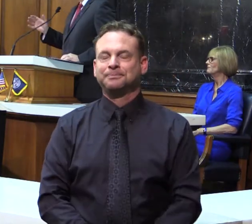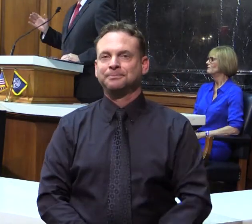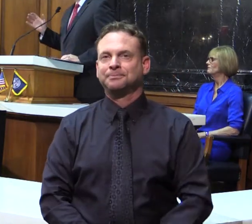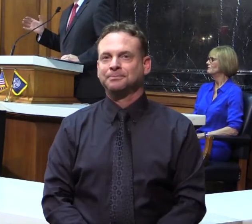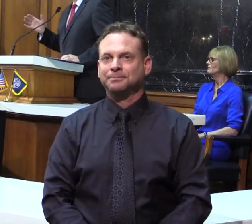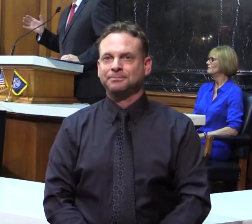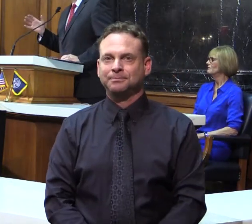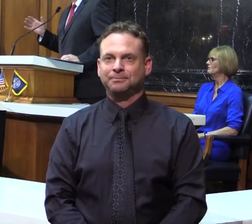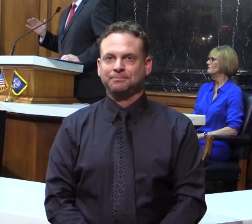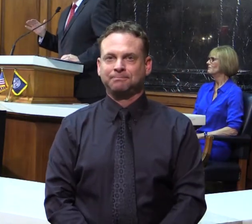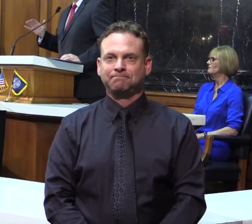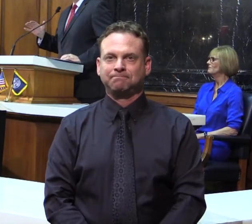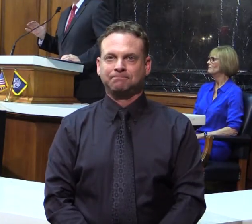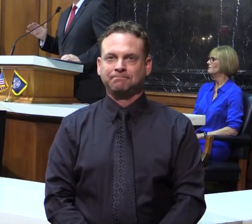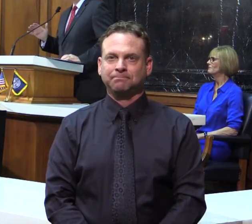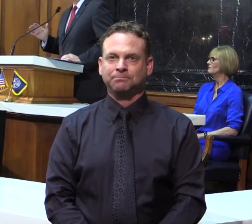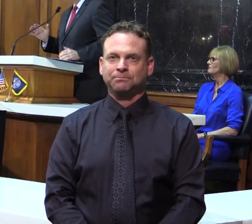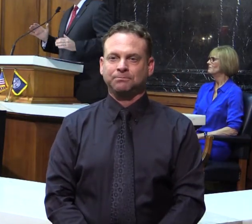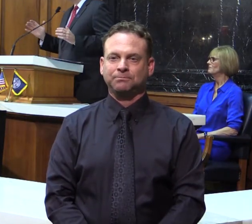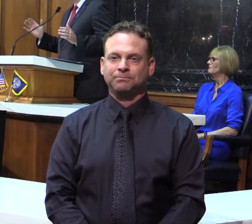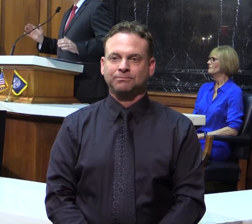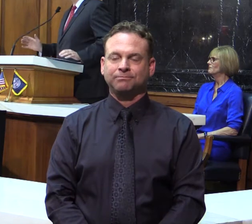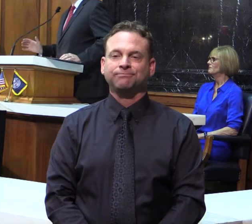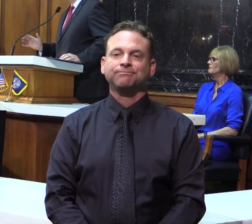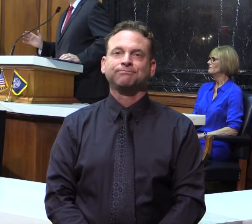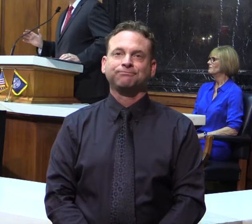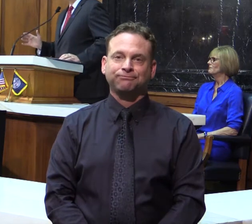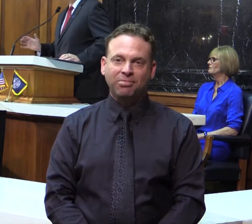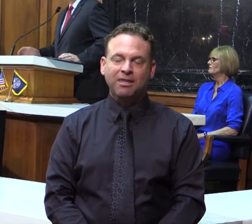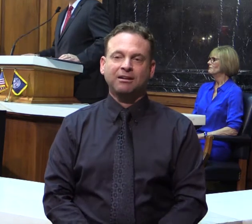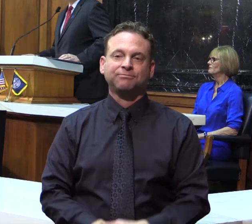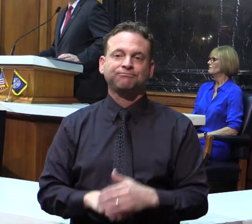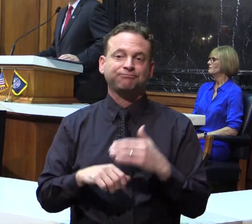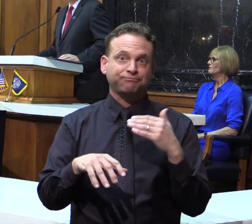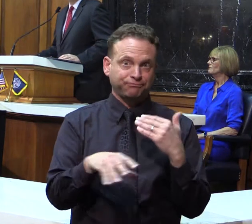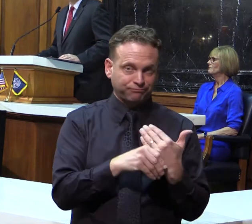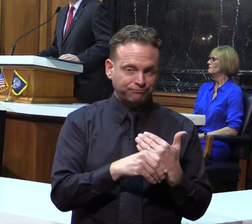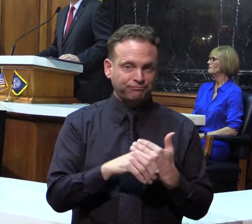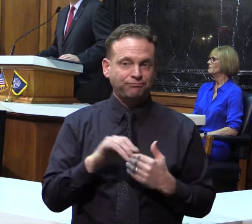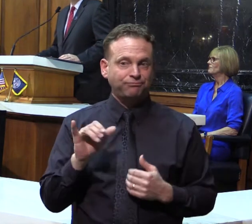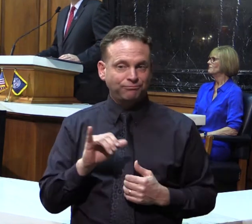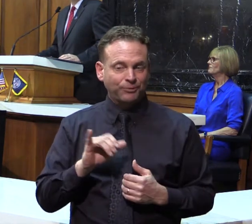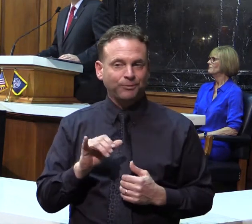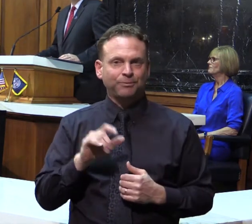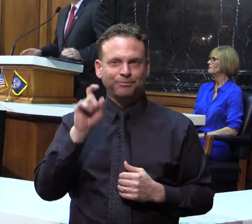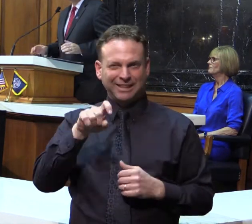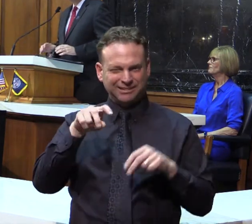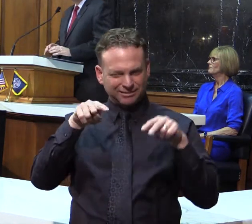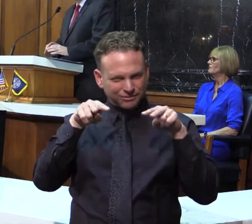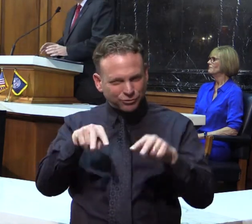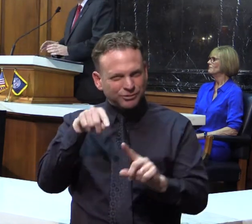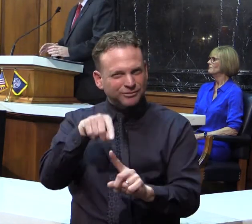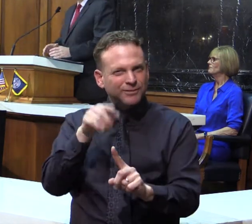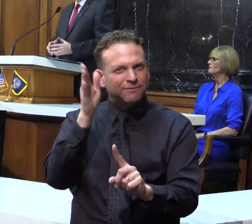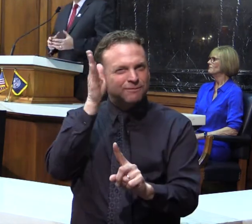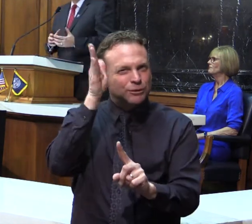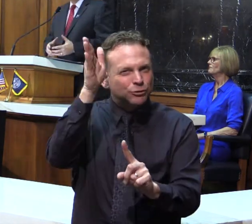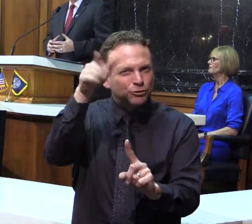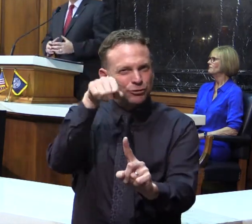We also need to set our lens wide enough to include futuregenerations. To do that, we must ensure that: